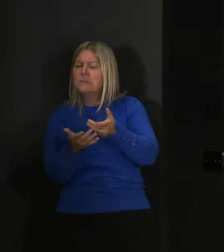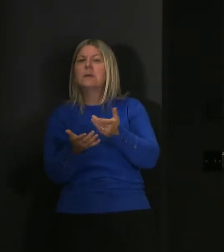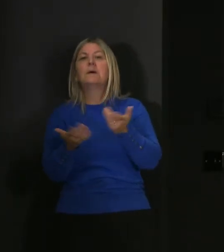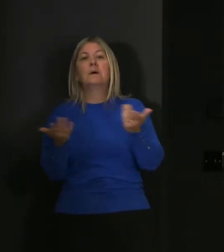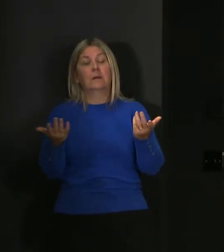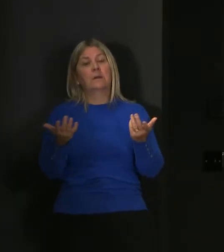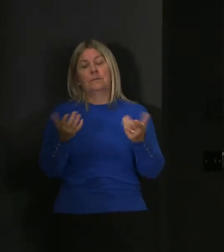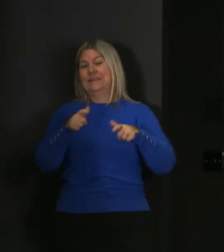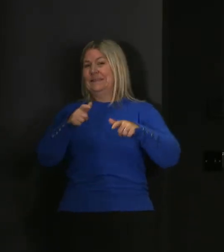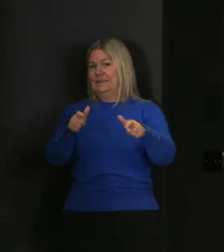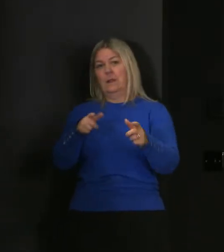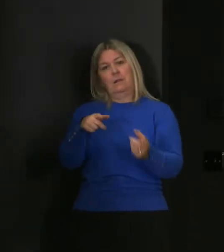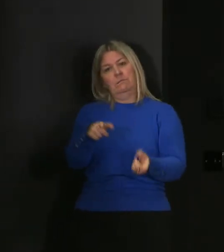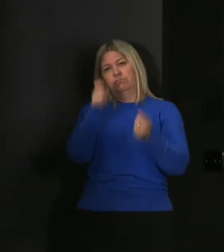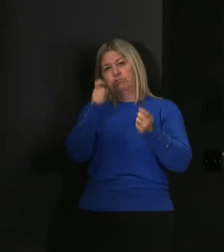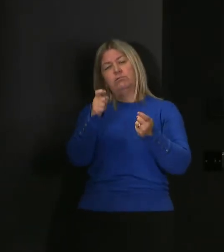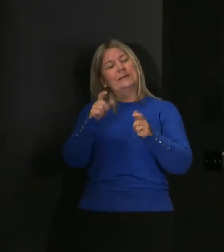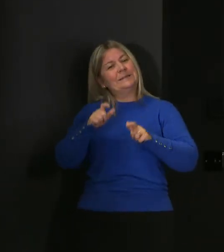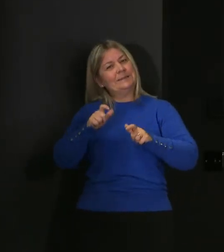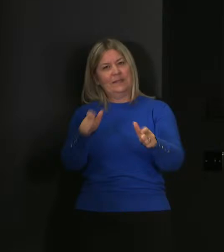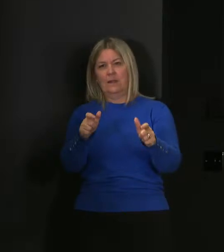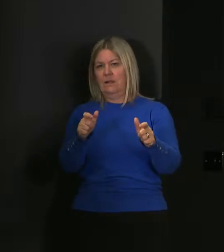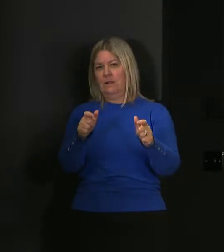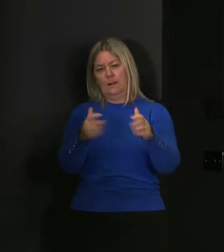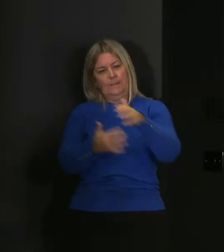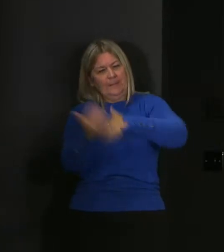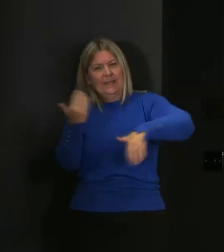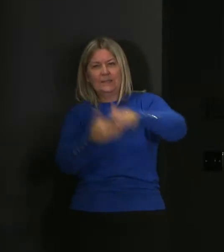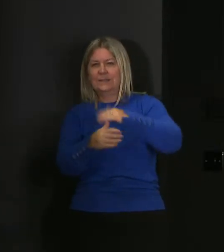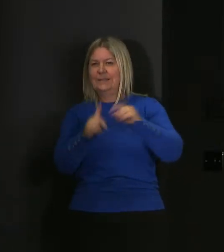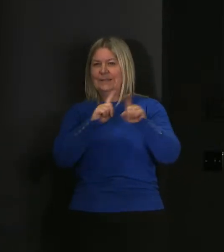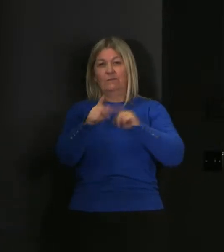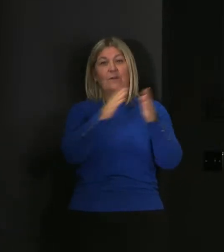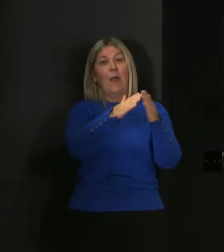of transmission within households with positive cases, through the rest of their household that's